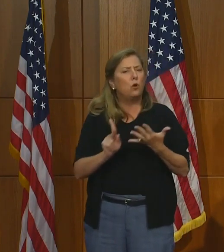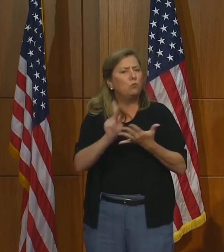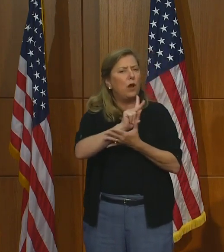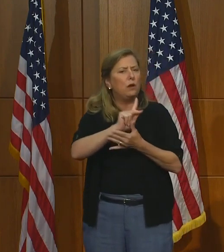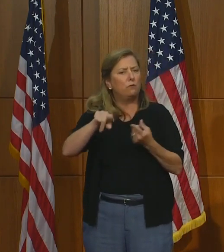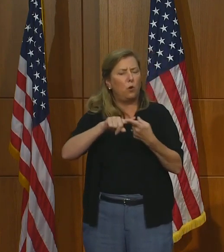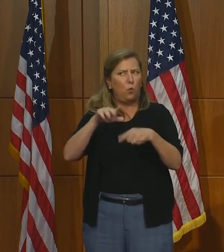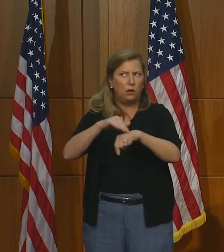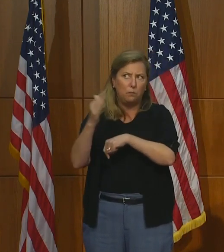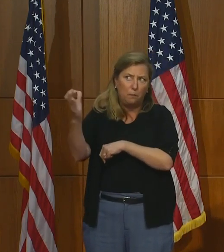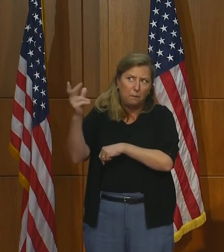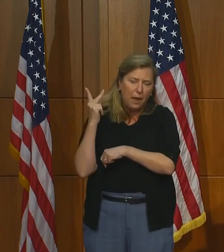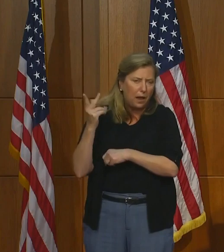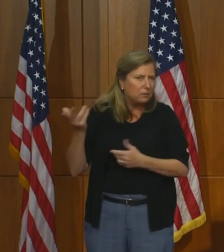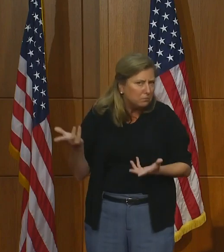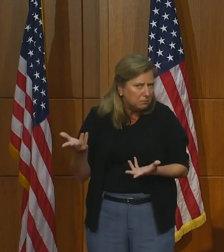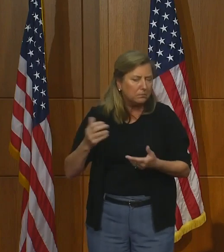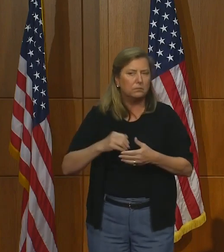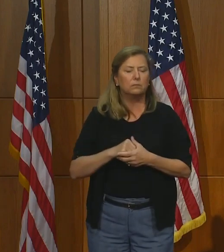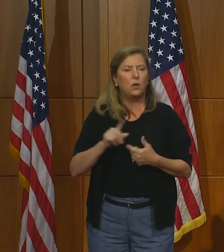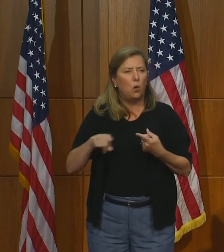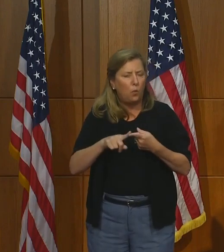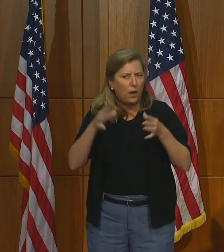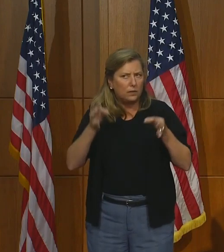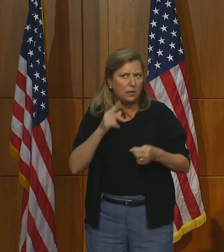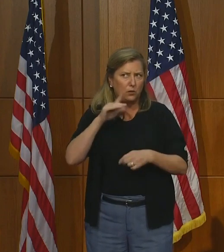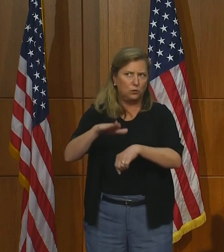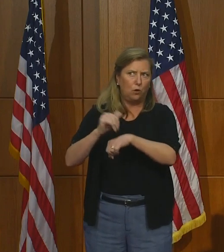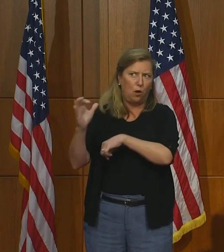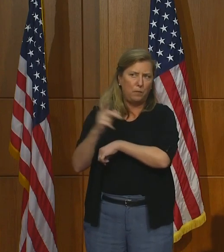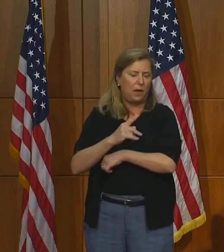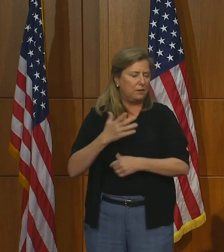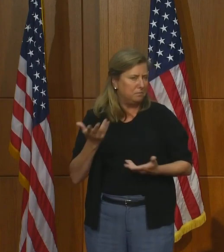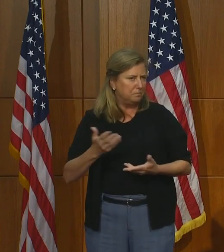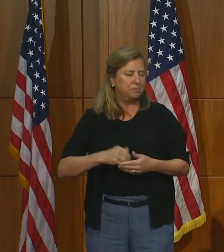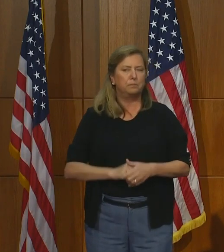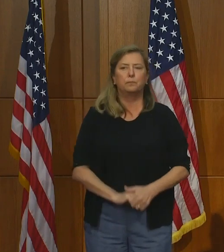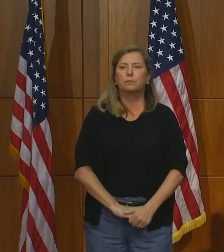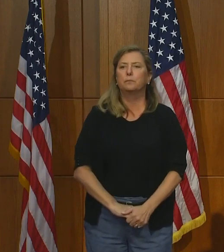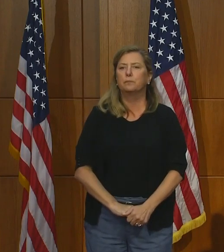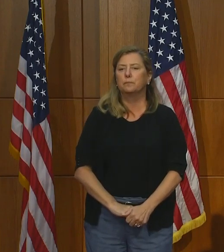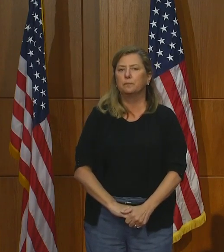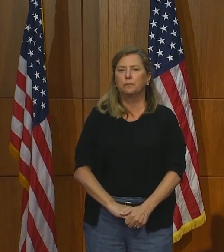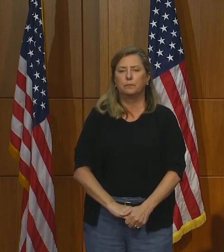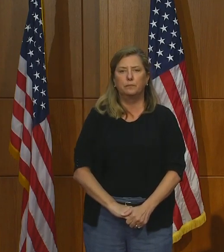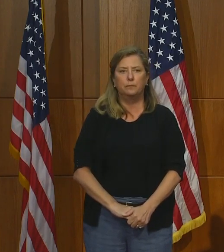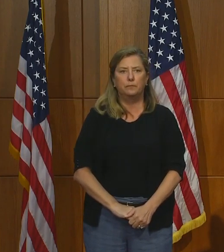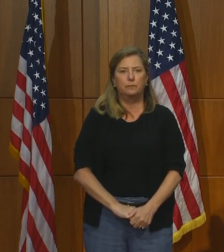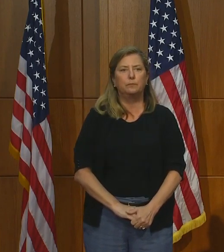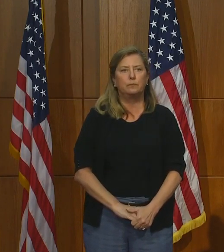LEGISLATIVE ACT THIS. ONE YOUR-